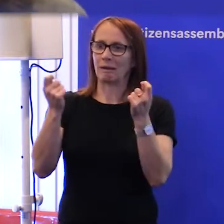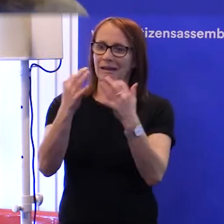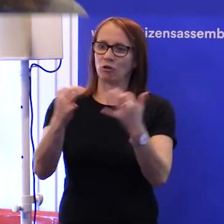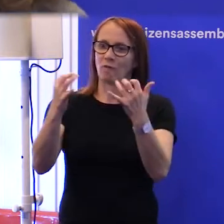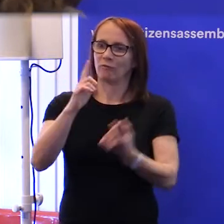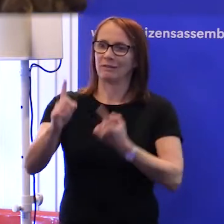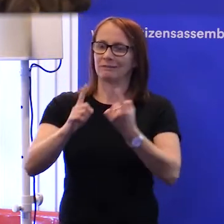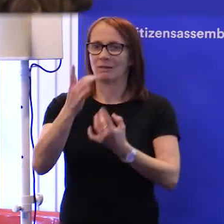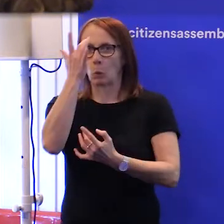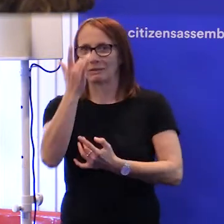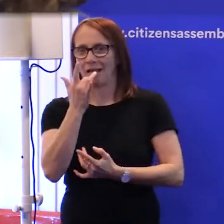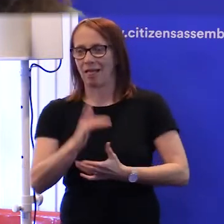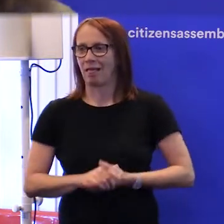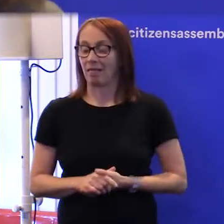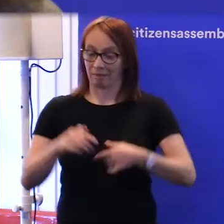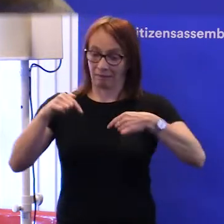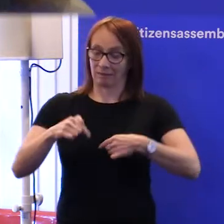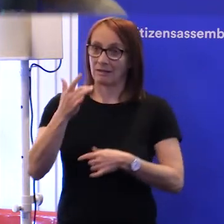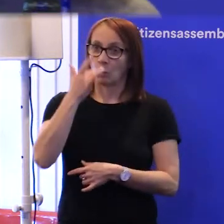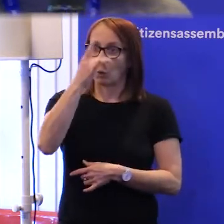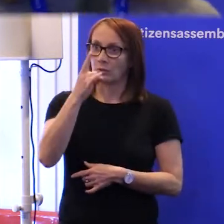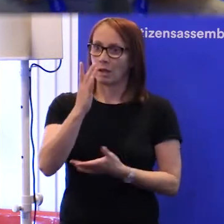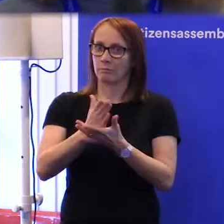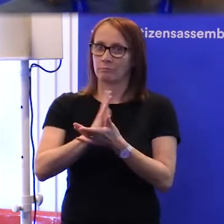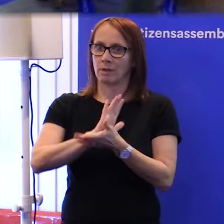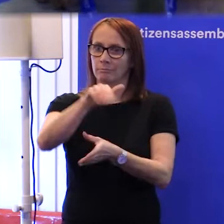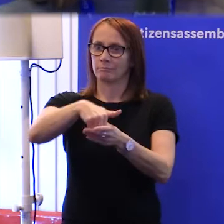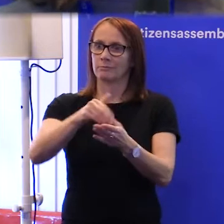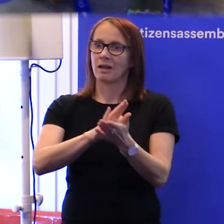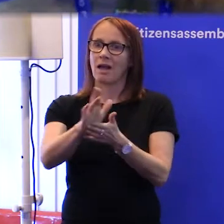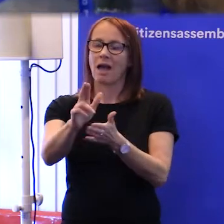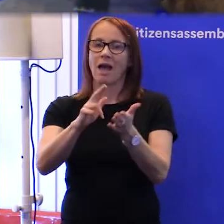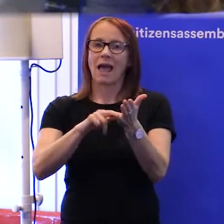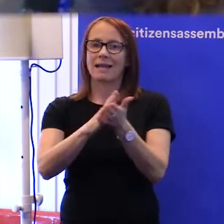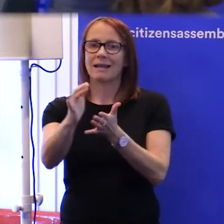pleased to tell you that this hotel is part of the NHS and as such any of the